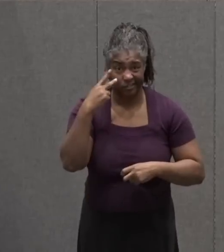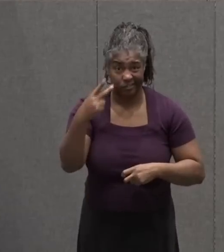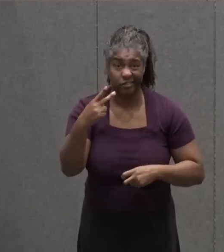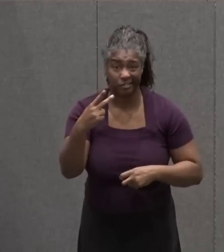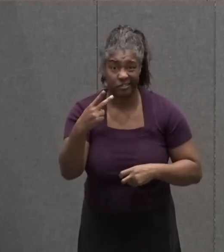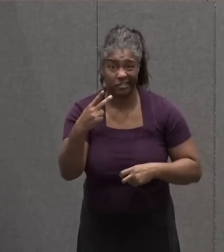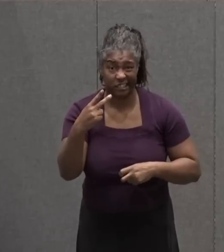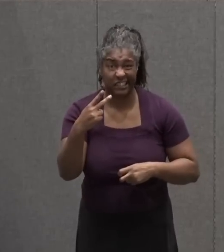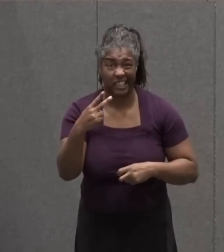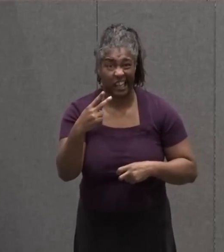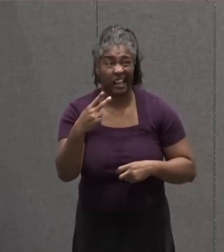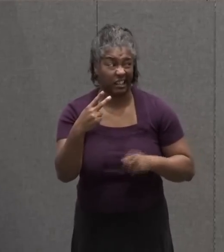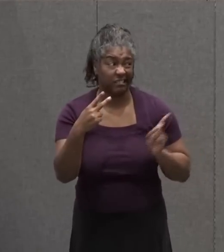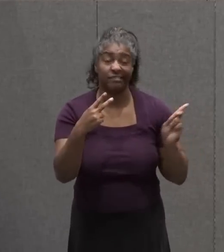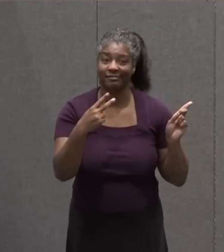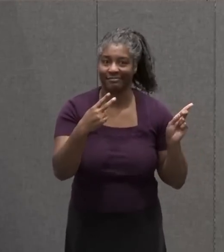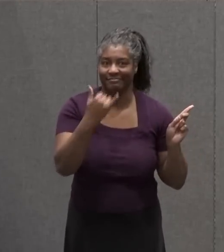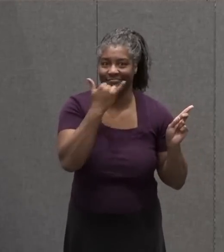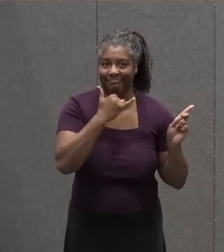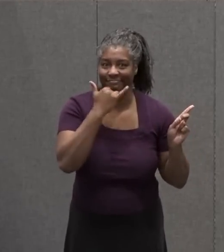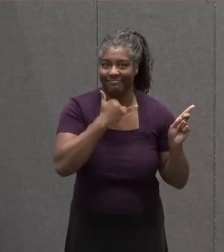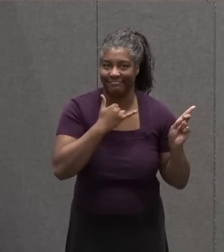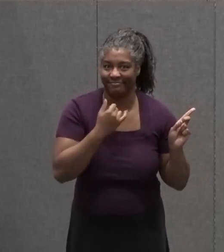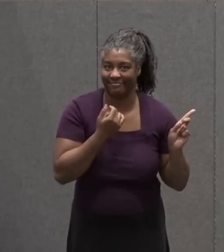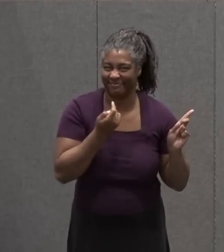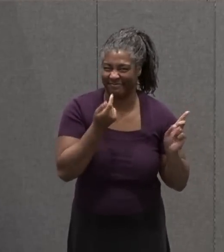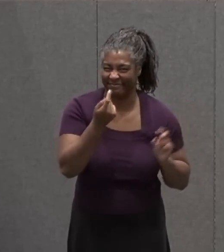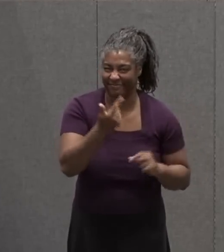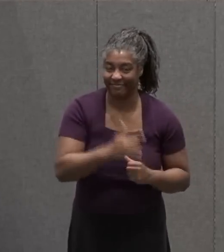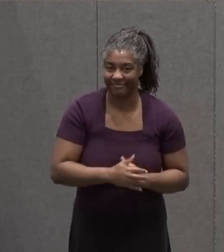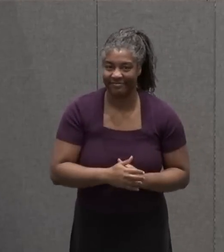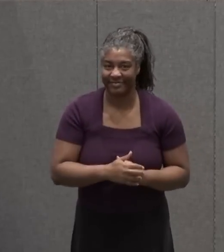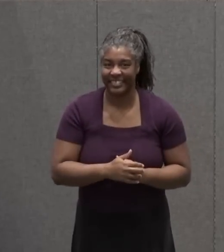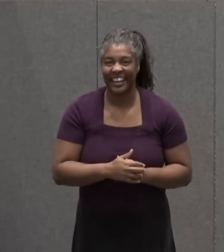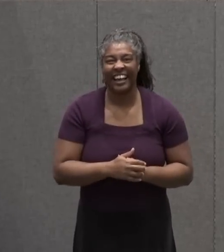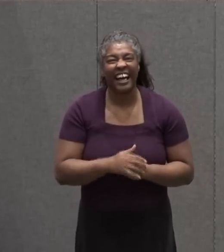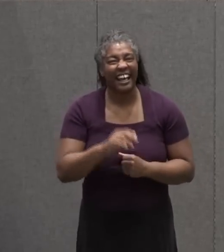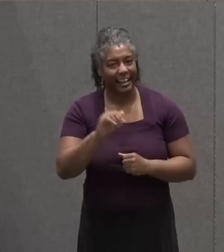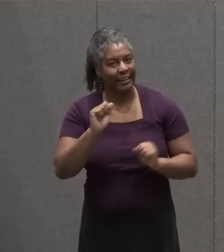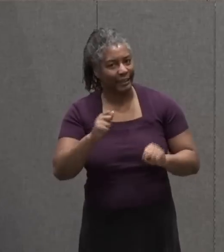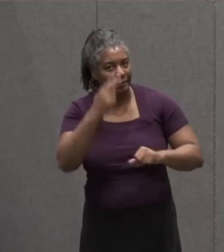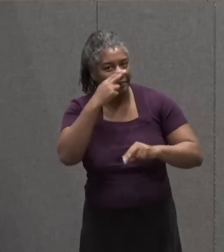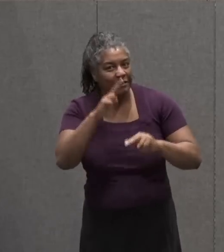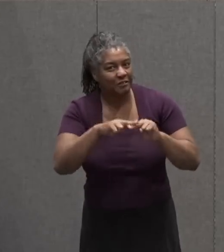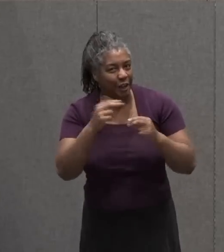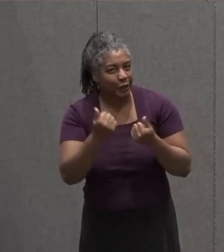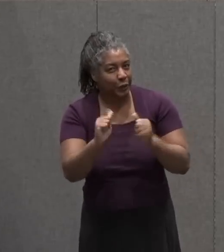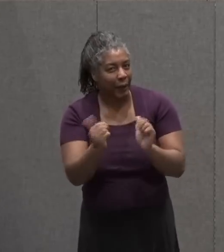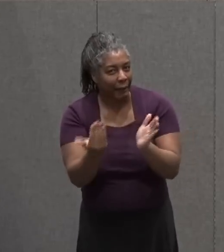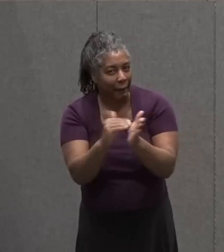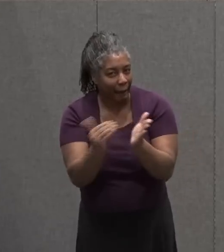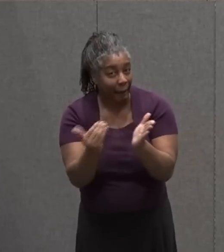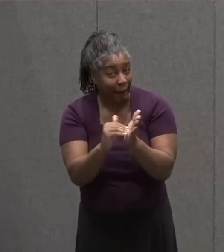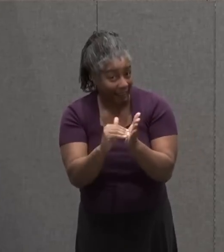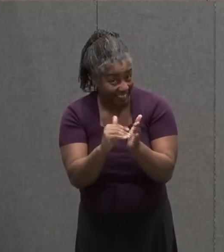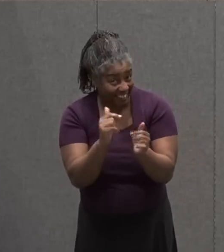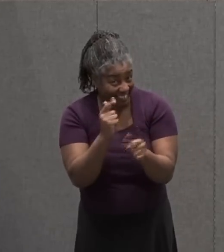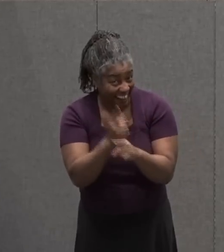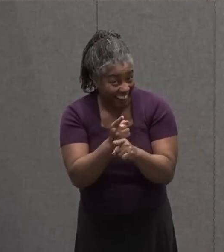But this is a fun chance that you could try over and over. Ah, that was fun. Okay.